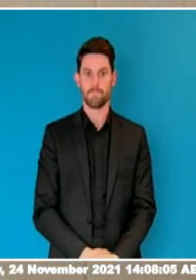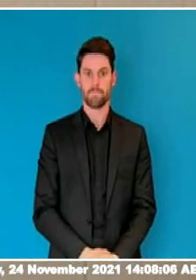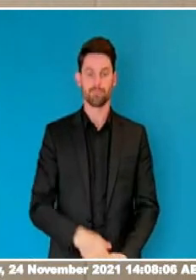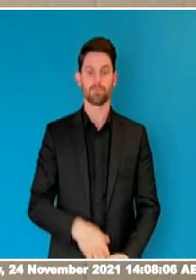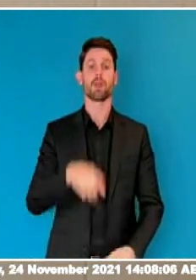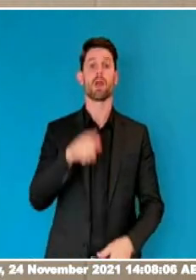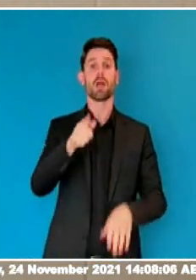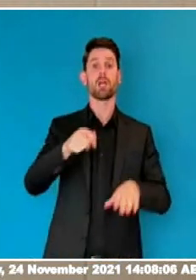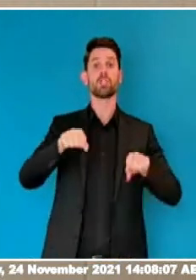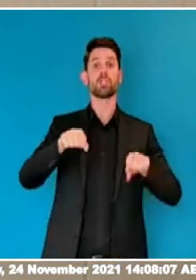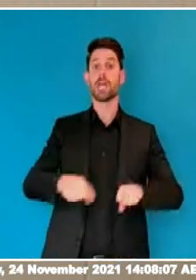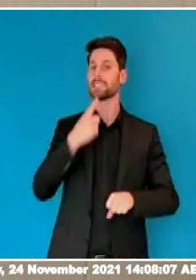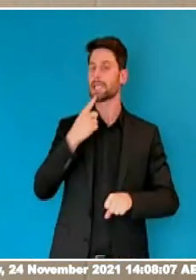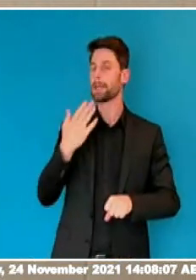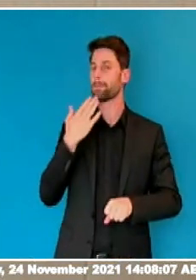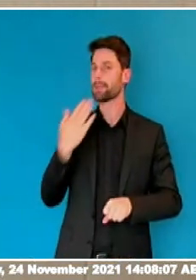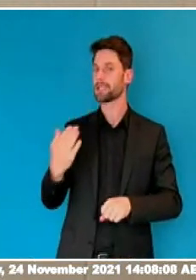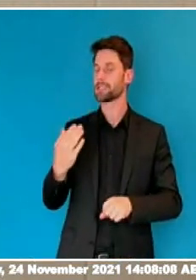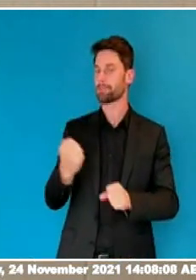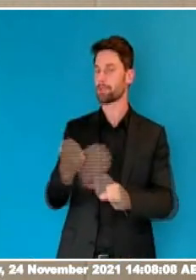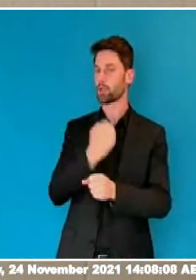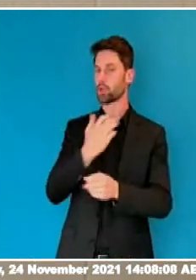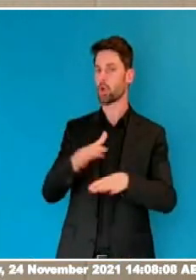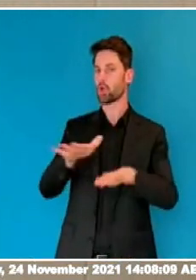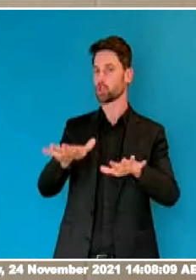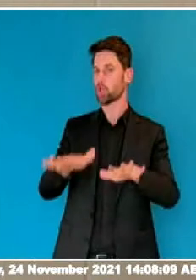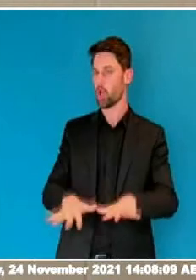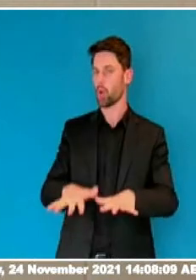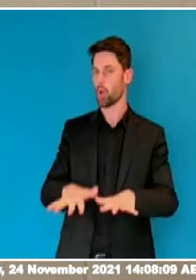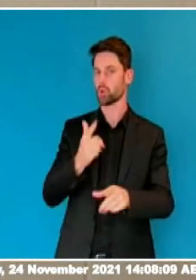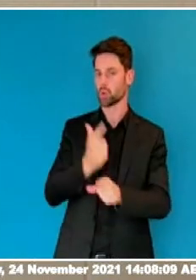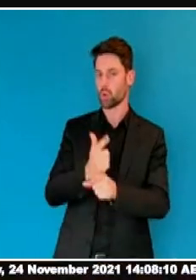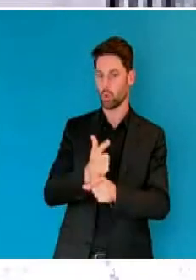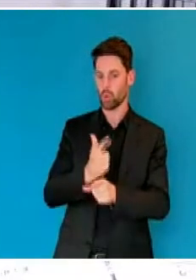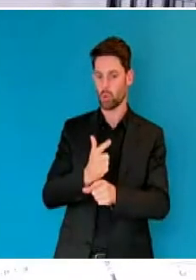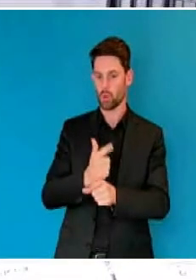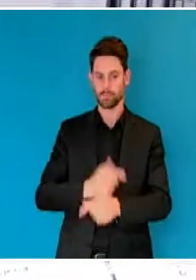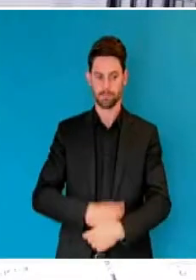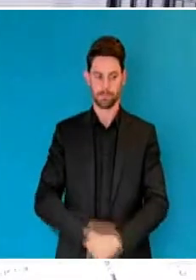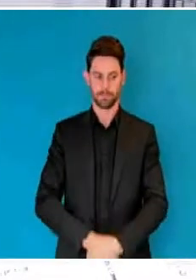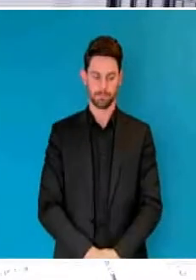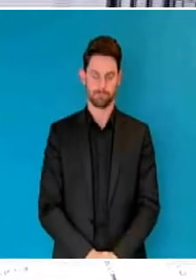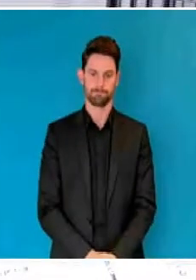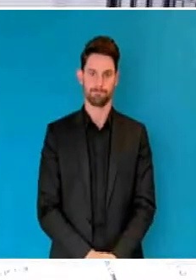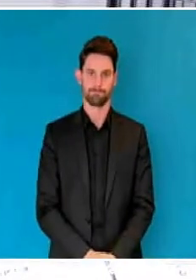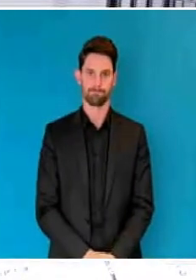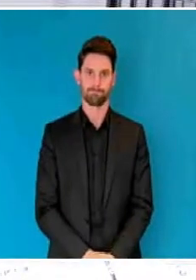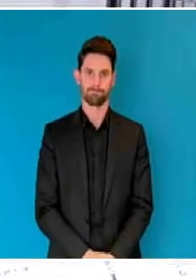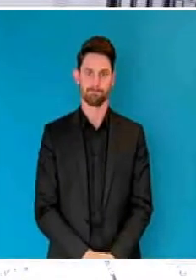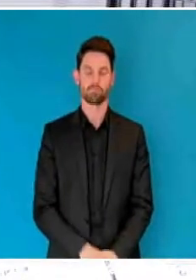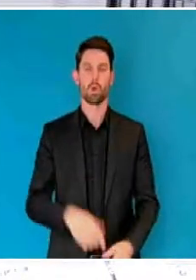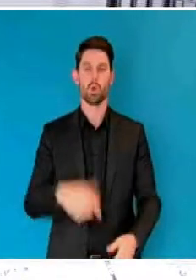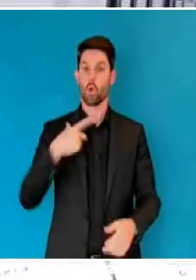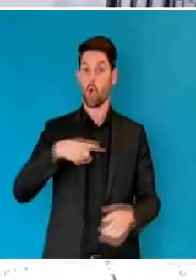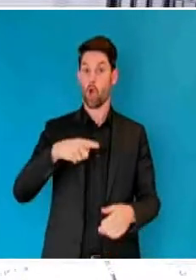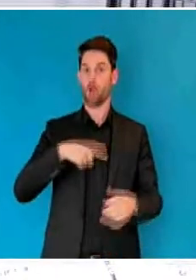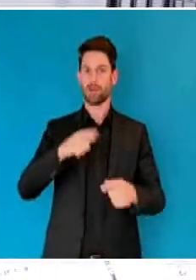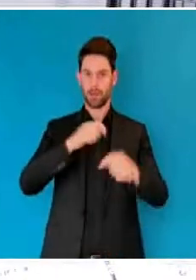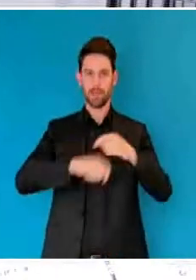to take a realtime transcript and translate into Auslan. If you go a little bit slower, that would help. All right.